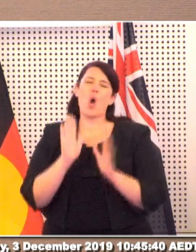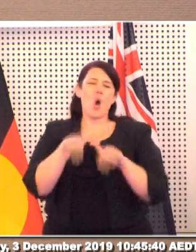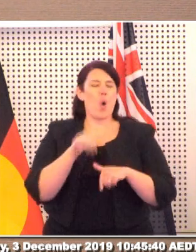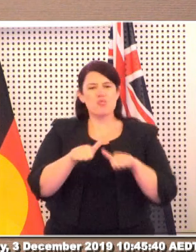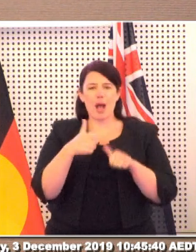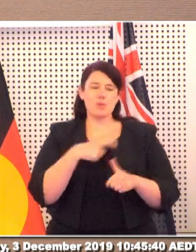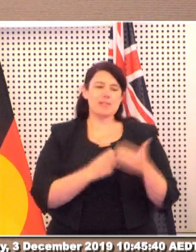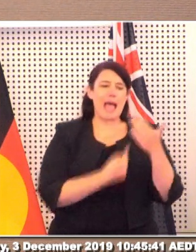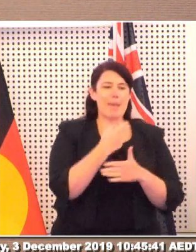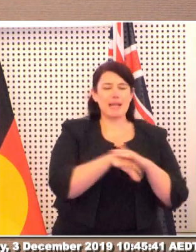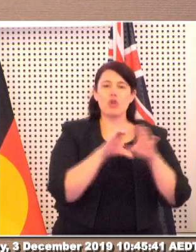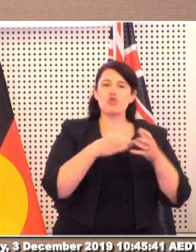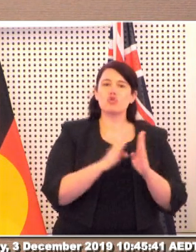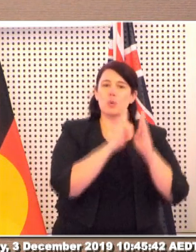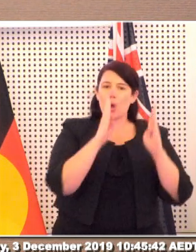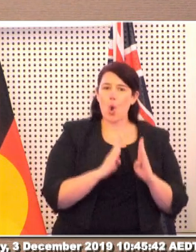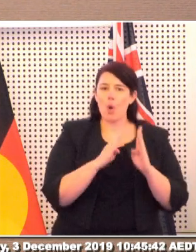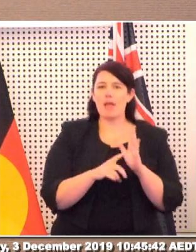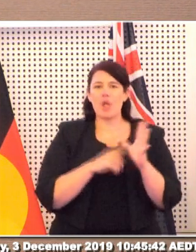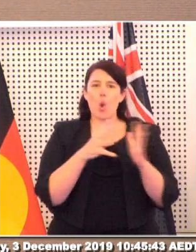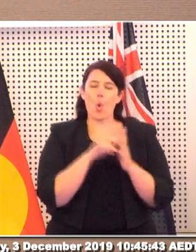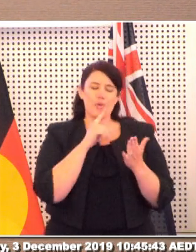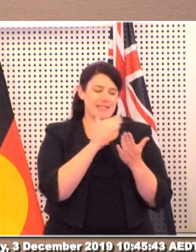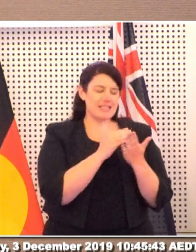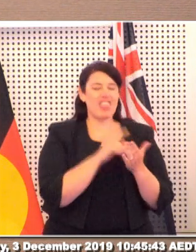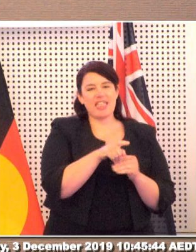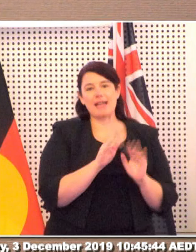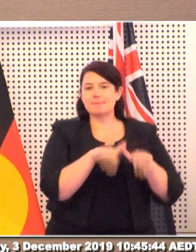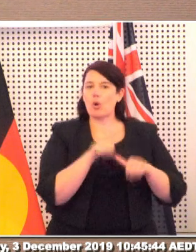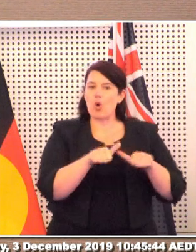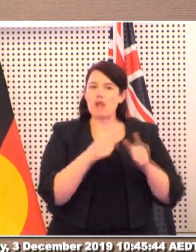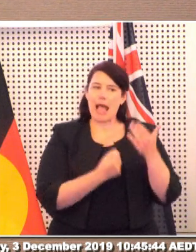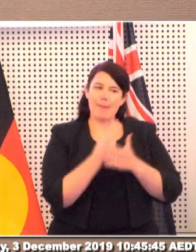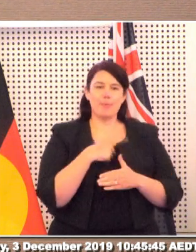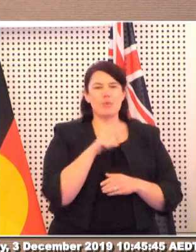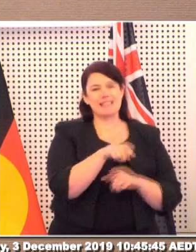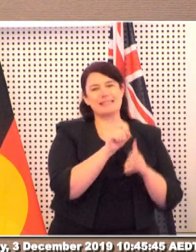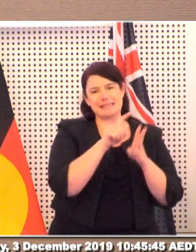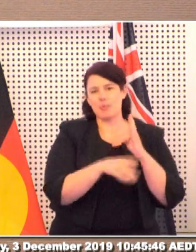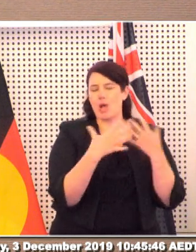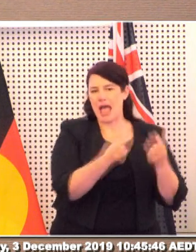and the law says this is part of what happens to people with disability so it must be okay, it must be treatment”.